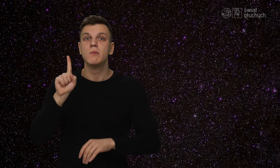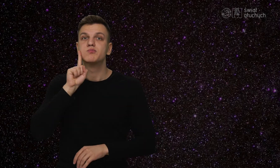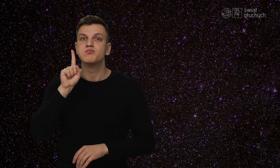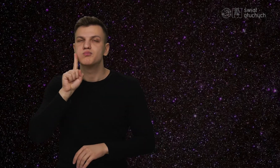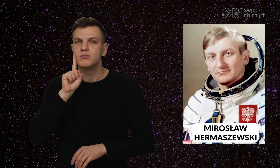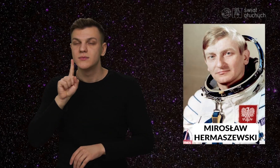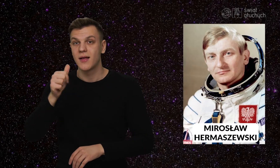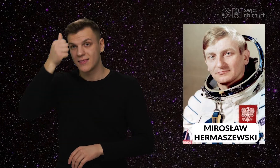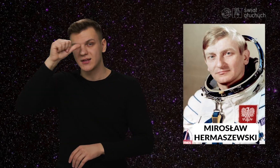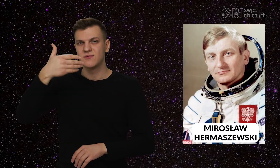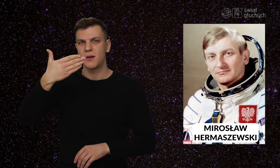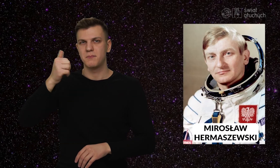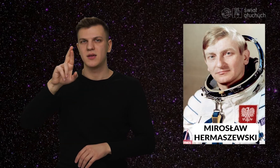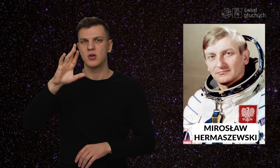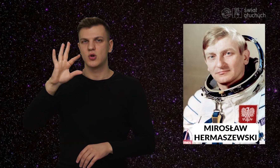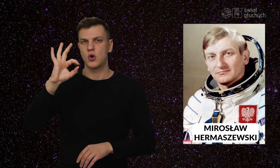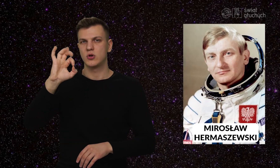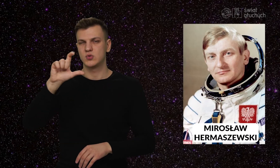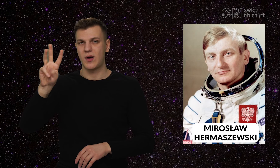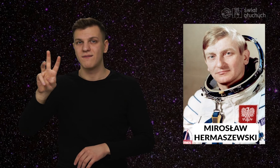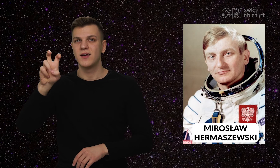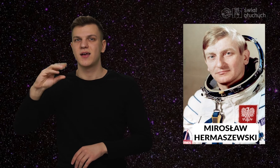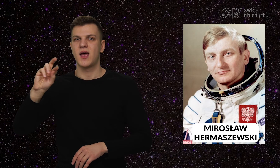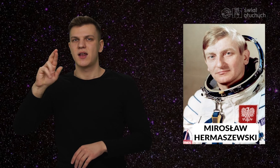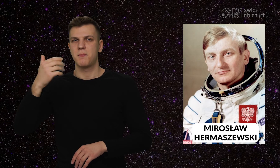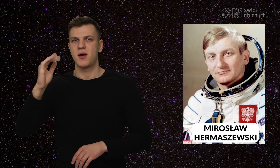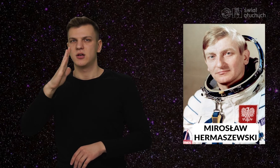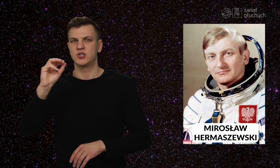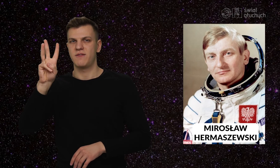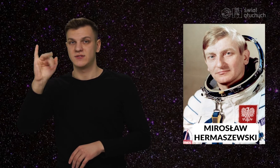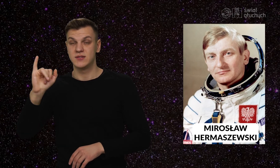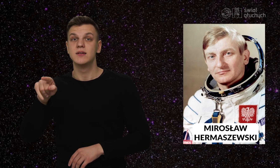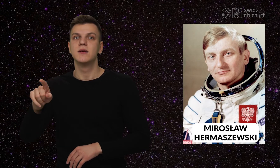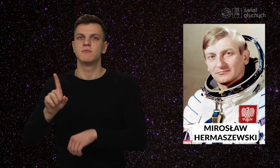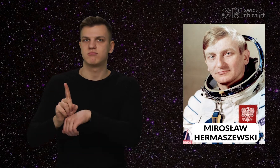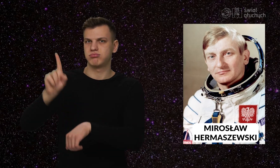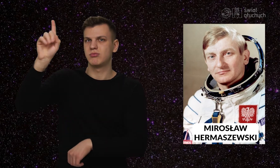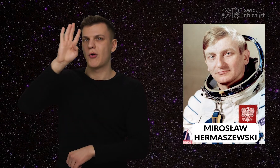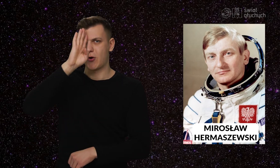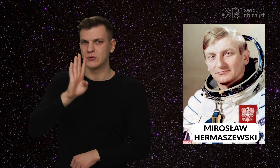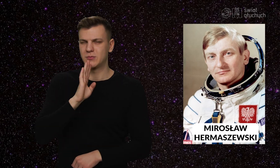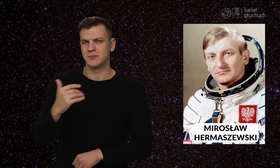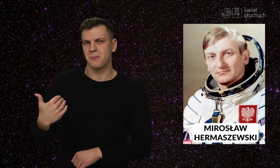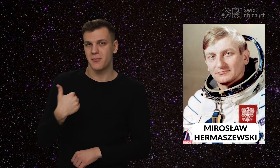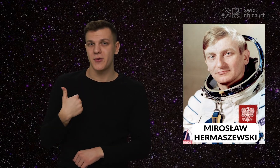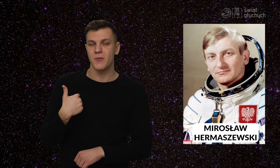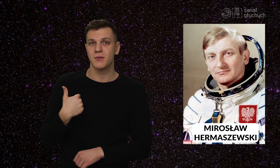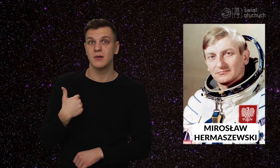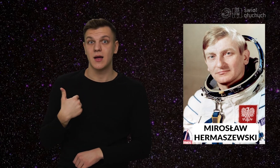Mirosław Hermaszewski. It was in 1976, when Poland was dependent on the USSR, and